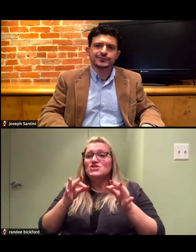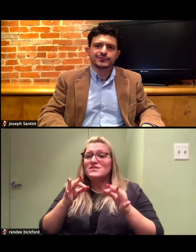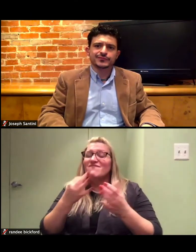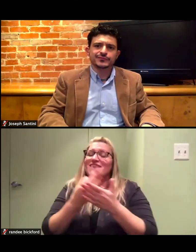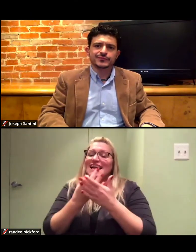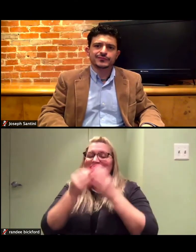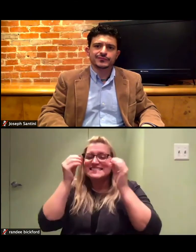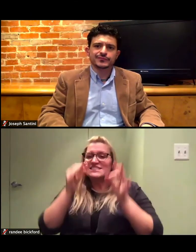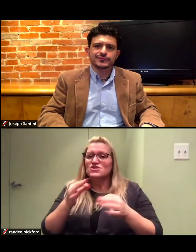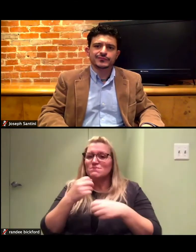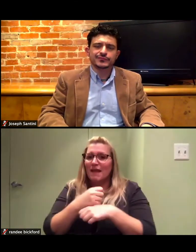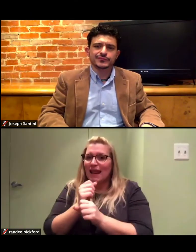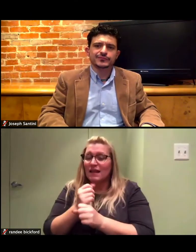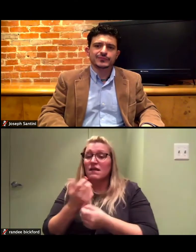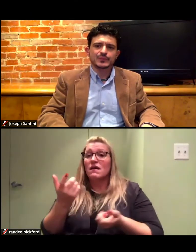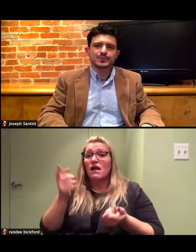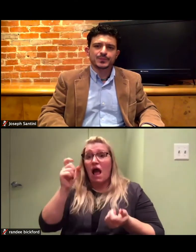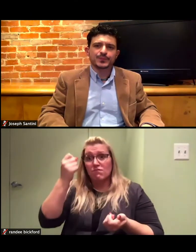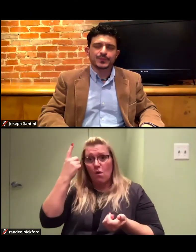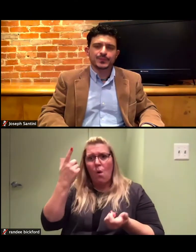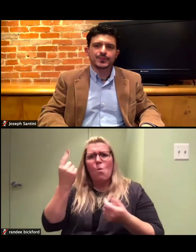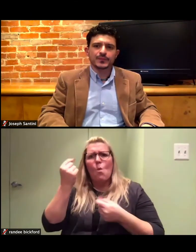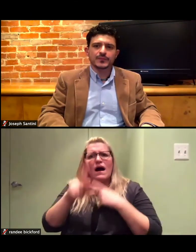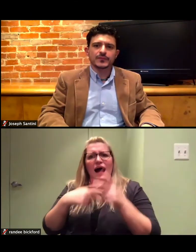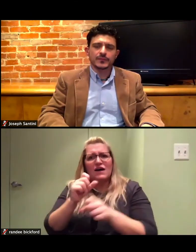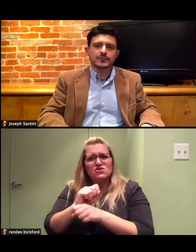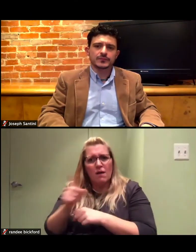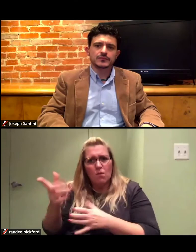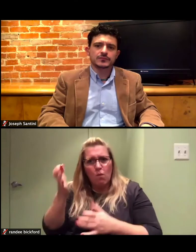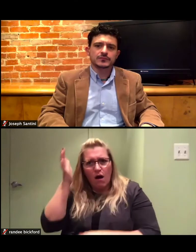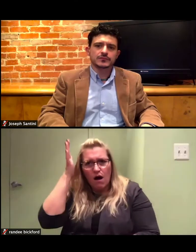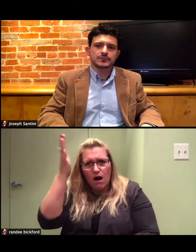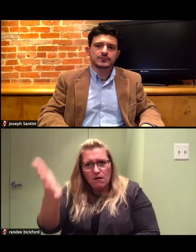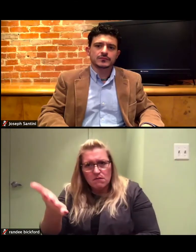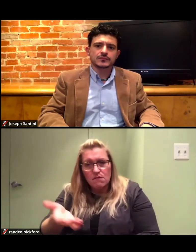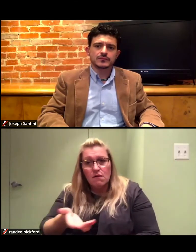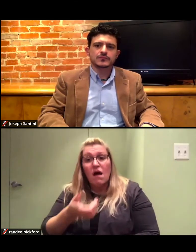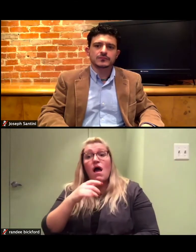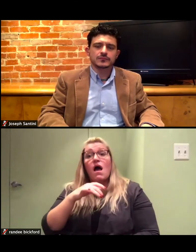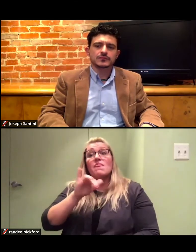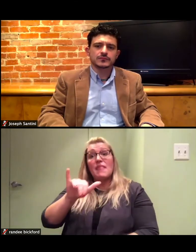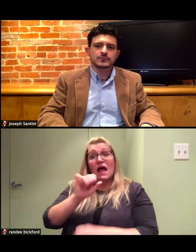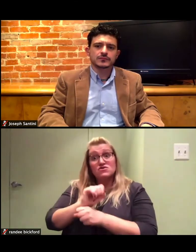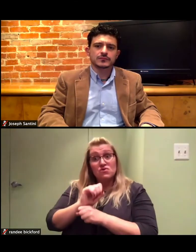Yes again, it's financial decision making. Understanding what kind of jobs they're gonna have